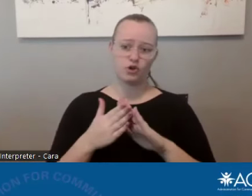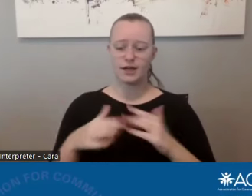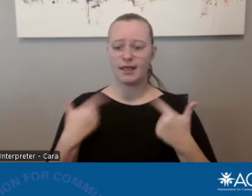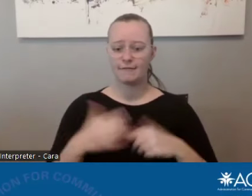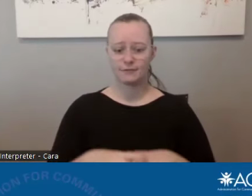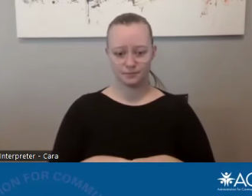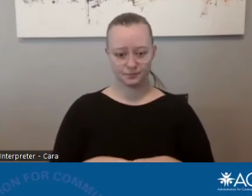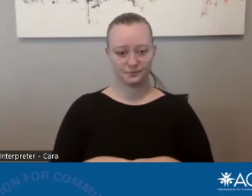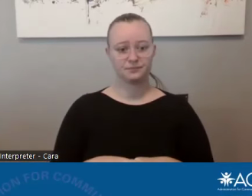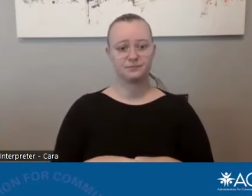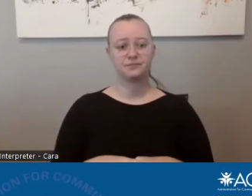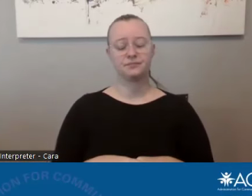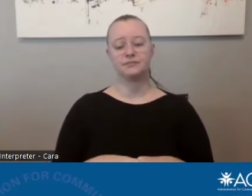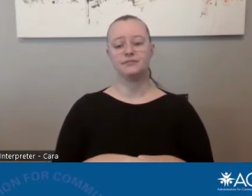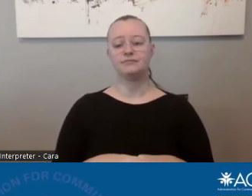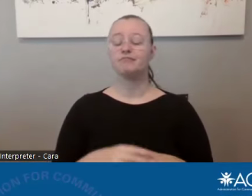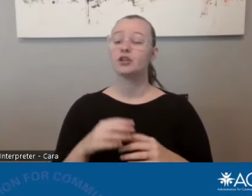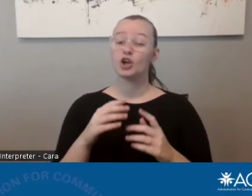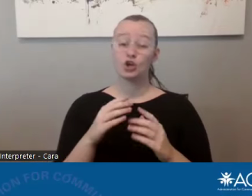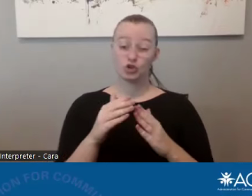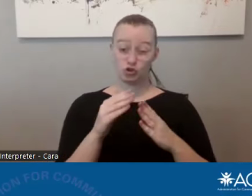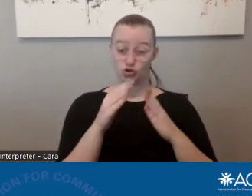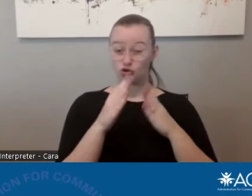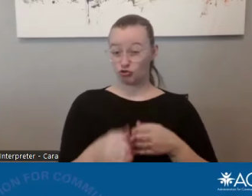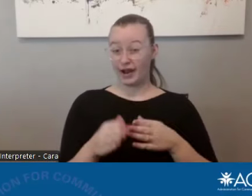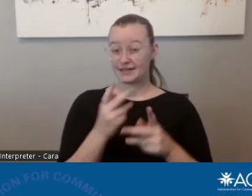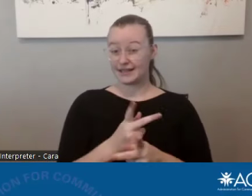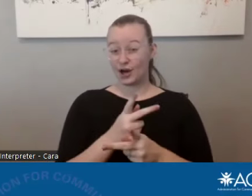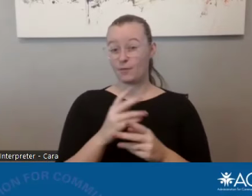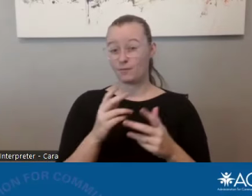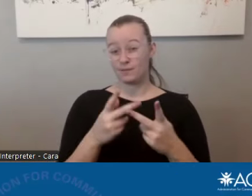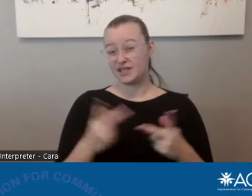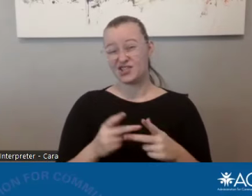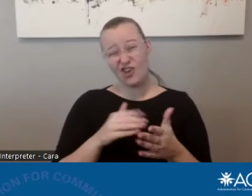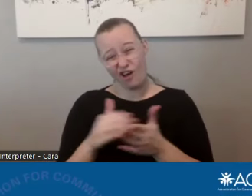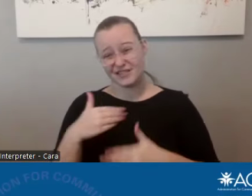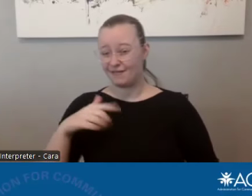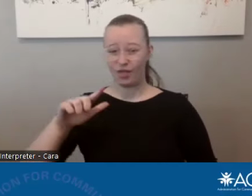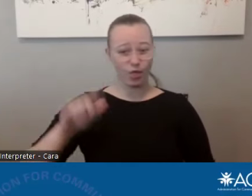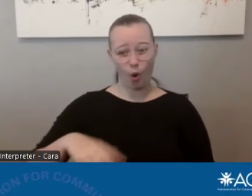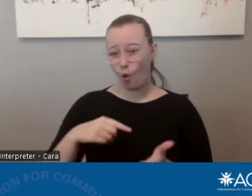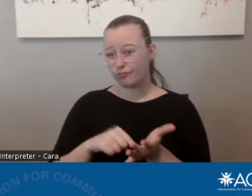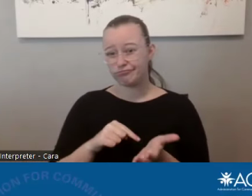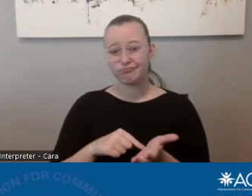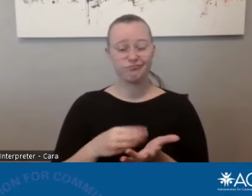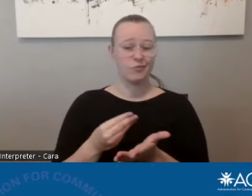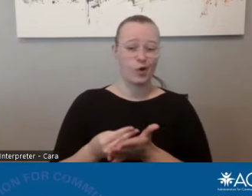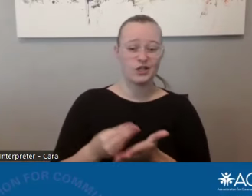these professionals, direct care positions often come with low wages, few benefits, and little access to training or opportunities